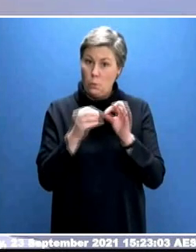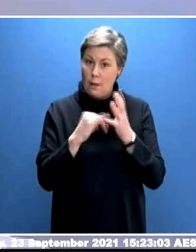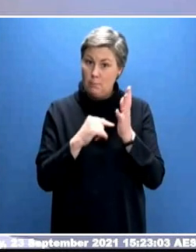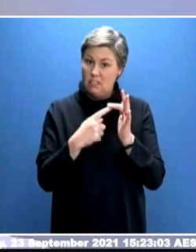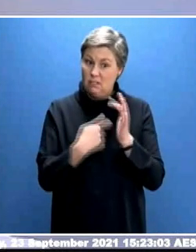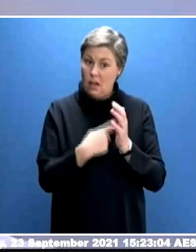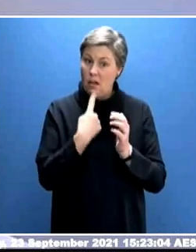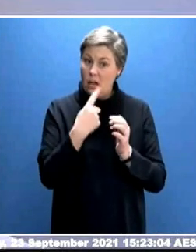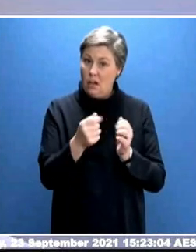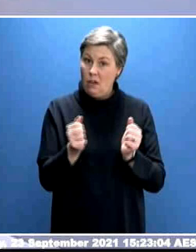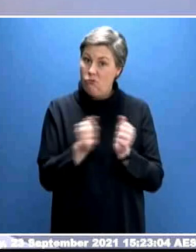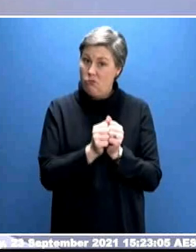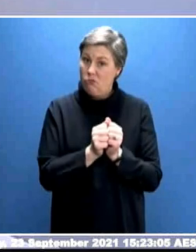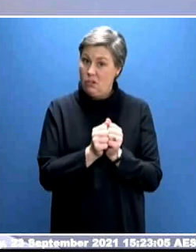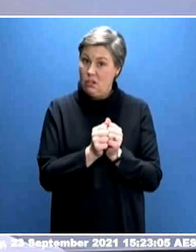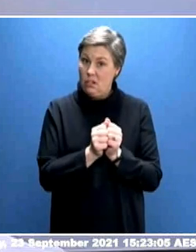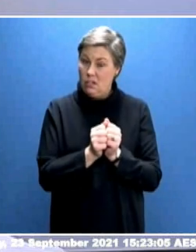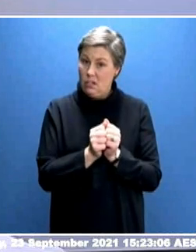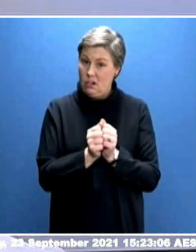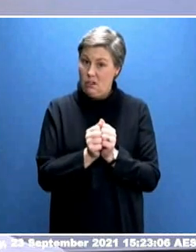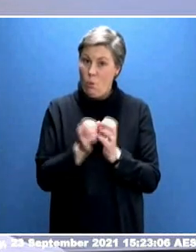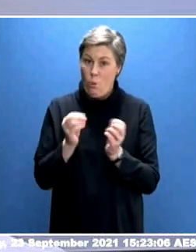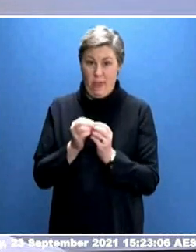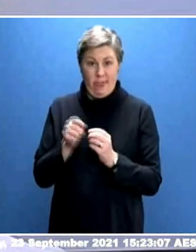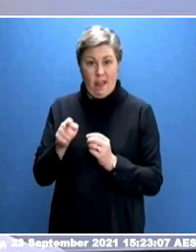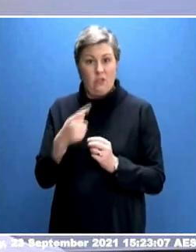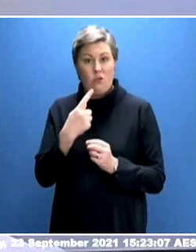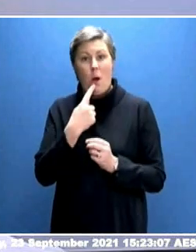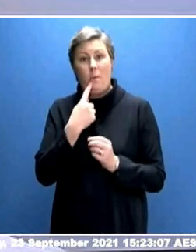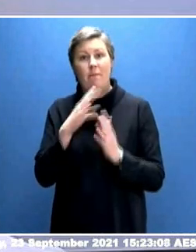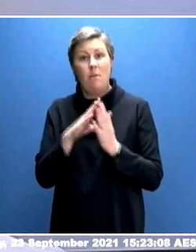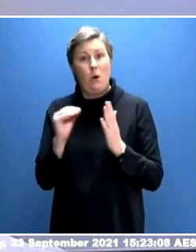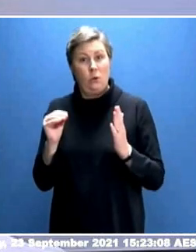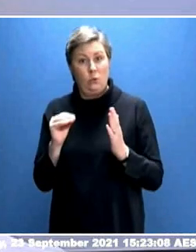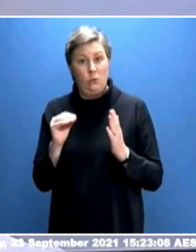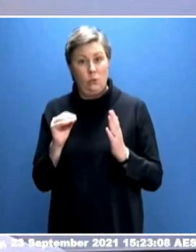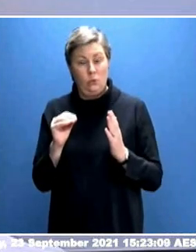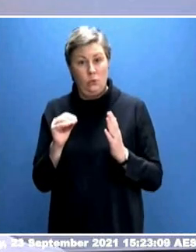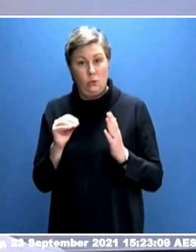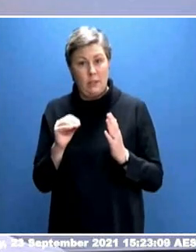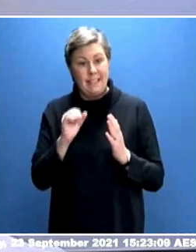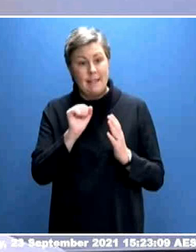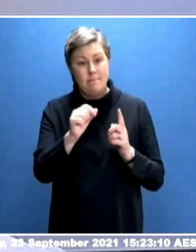to a concept such as this at page